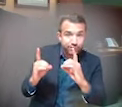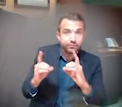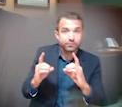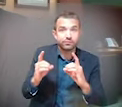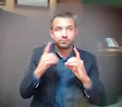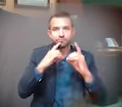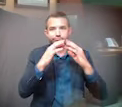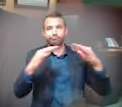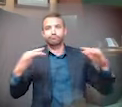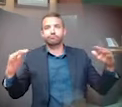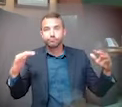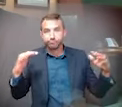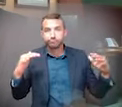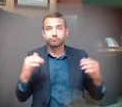In 1990, President George H.W.